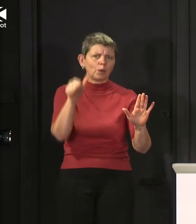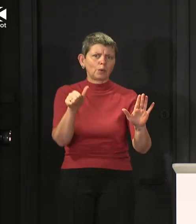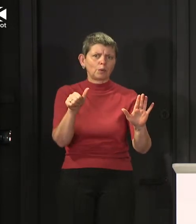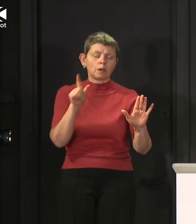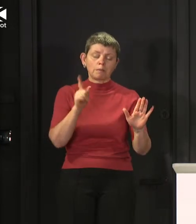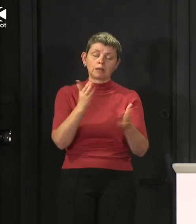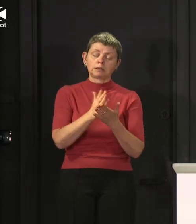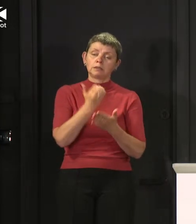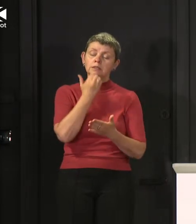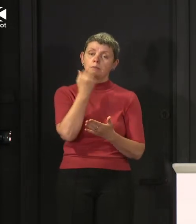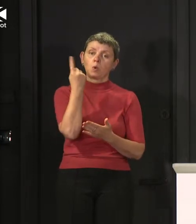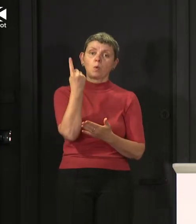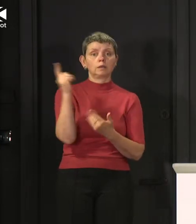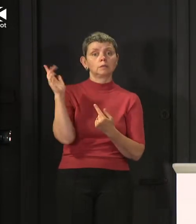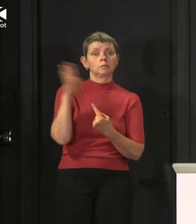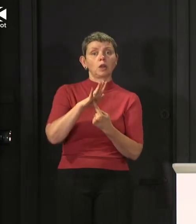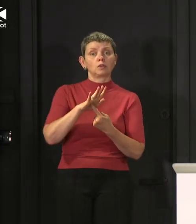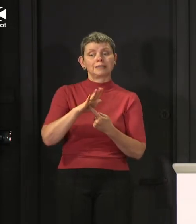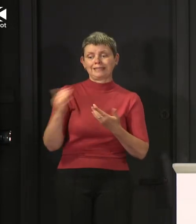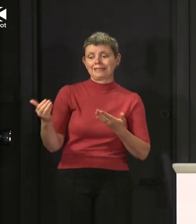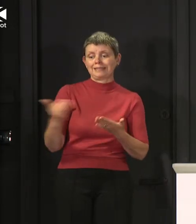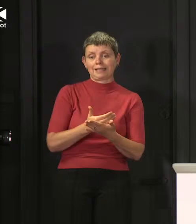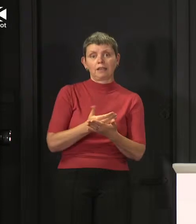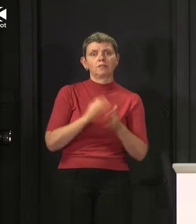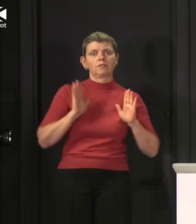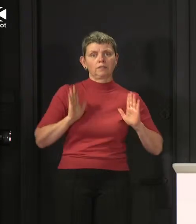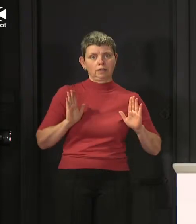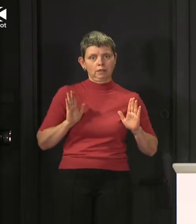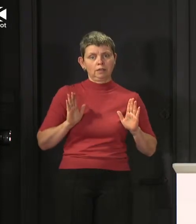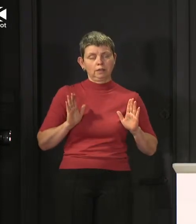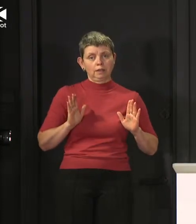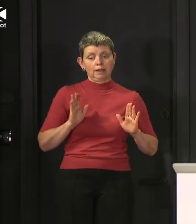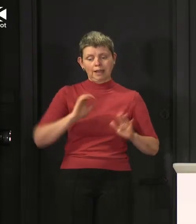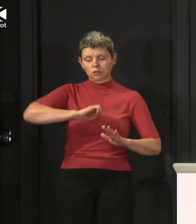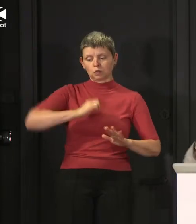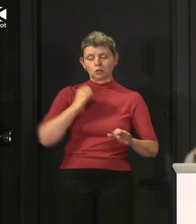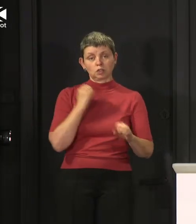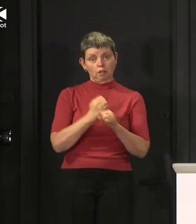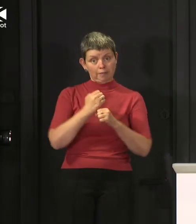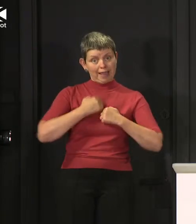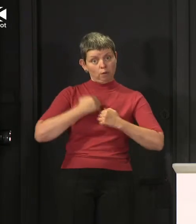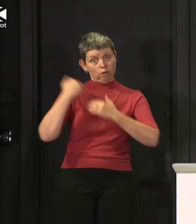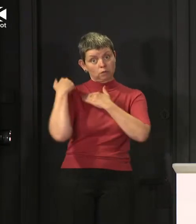and the whole Scottish Government's principal responsibility right now.